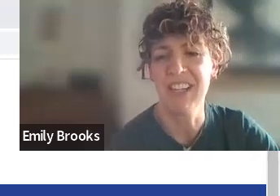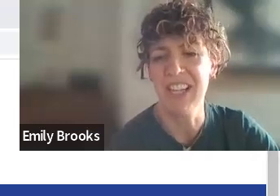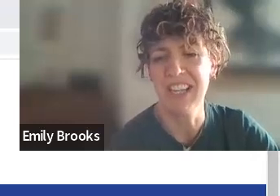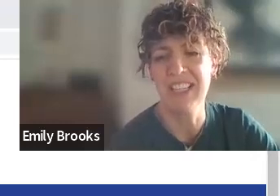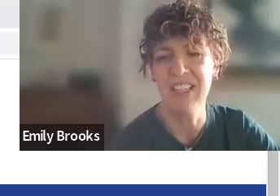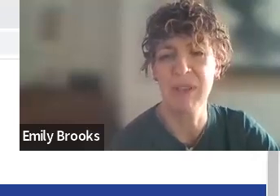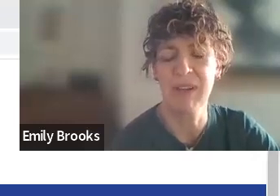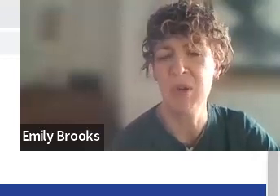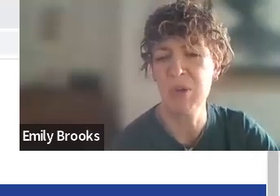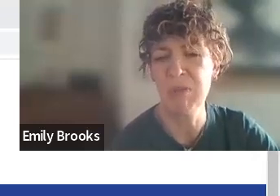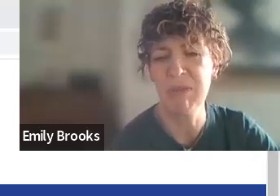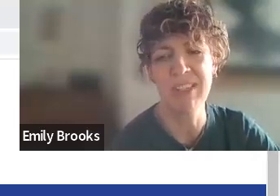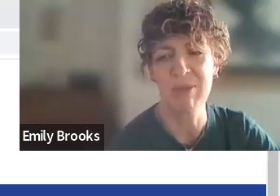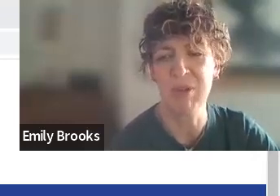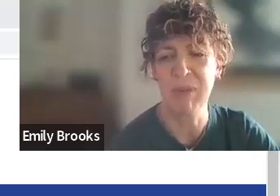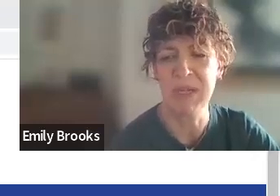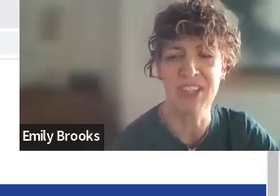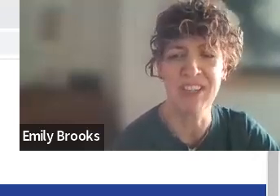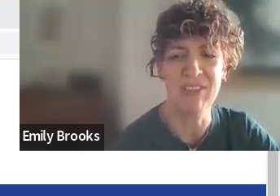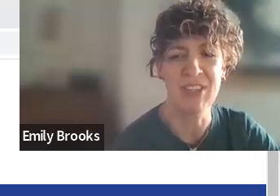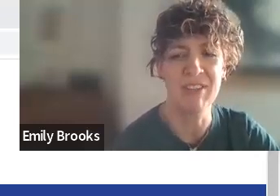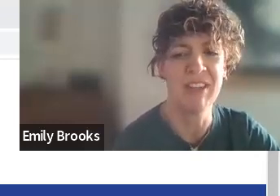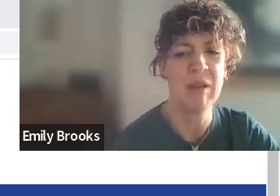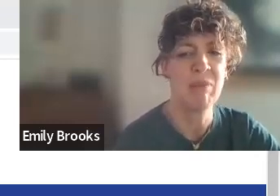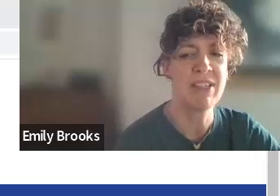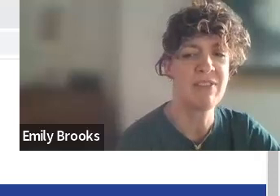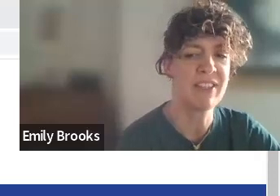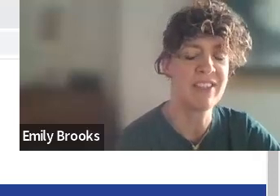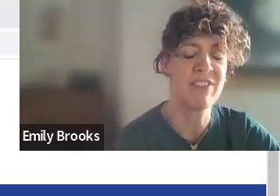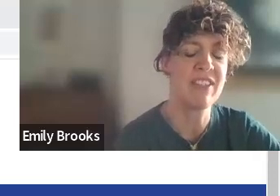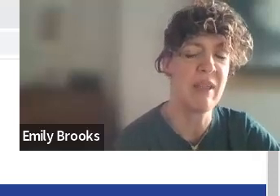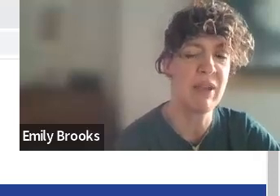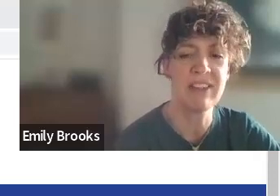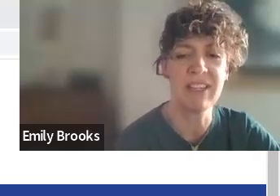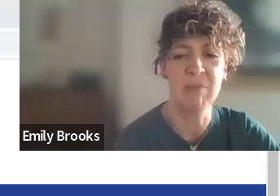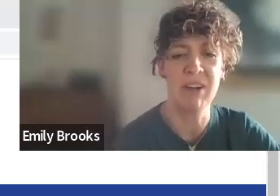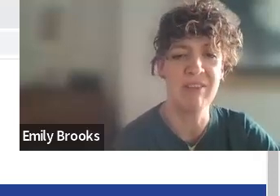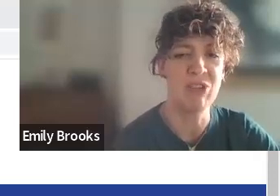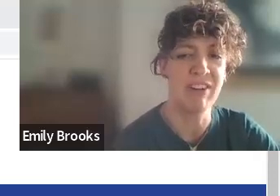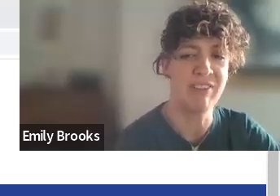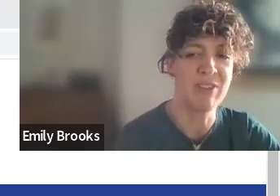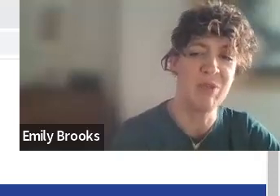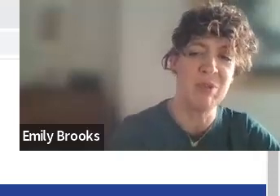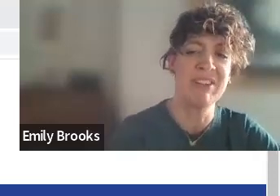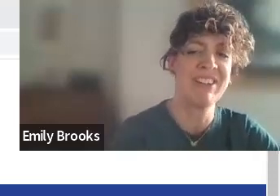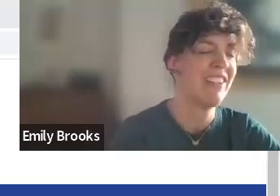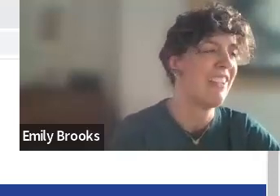and Katie, without whom this would not have been achieved. So massive thanks to them and to Imran for driving us forward.